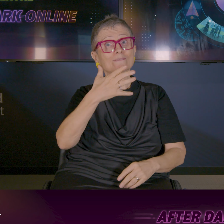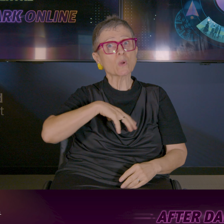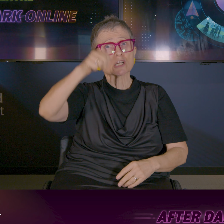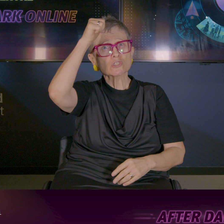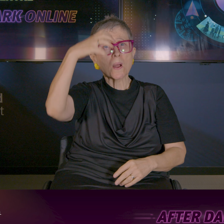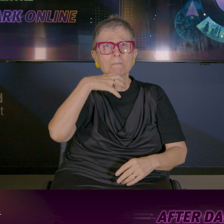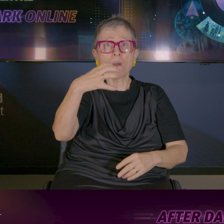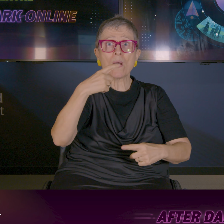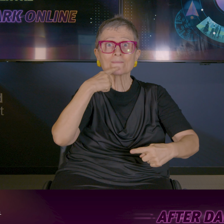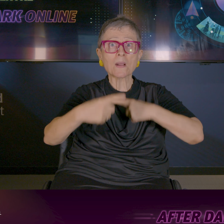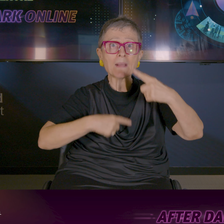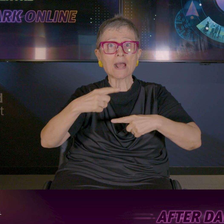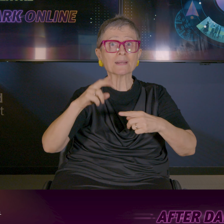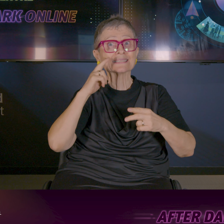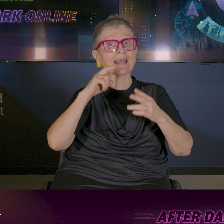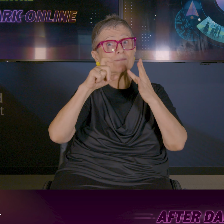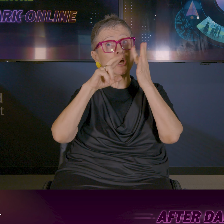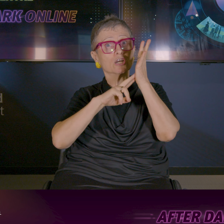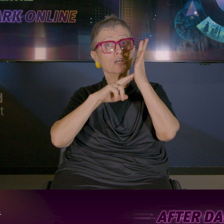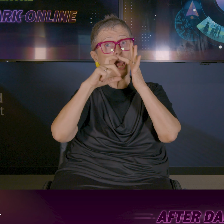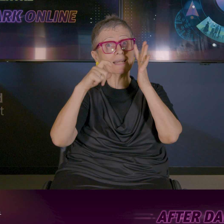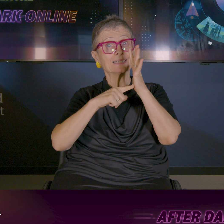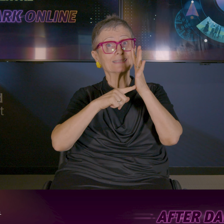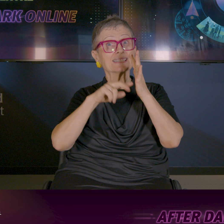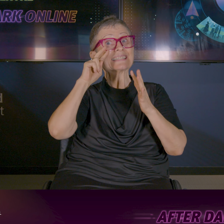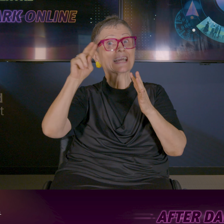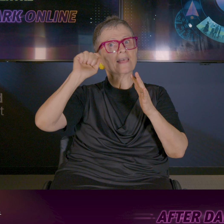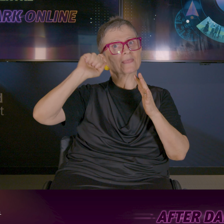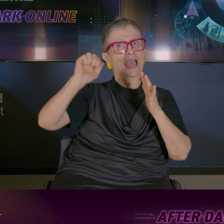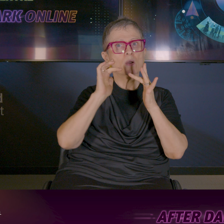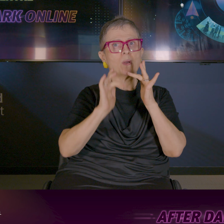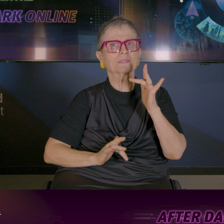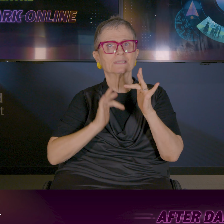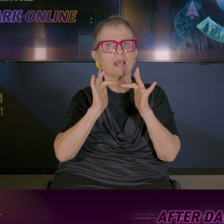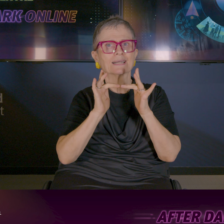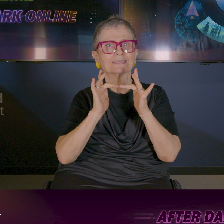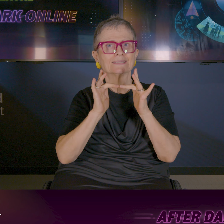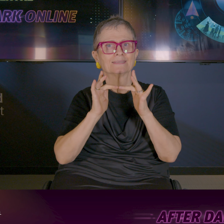thanks for watching if you'd like some more information on deafconnect you can visit their website